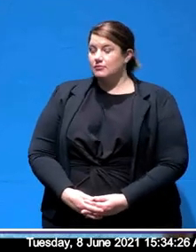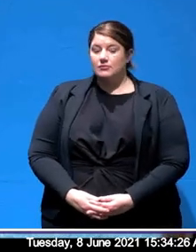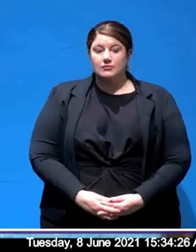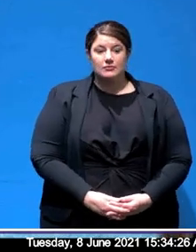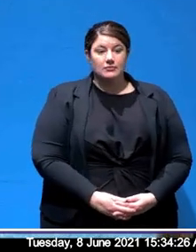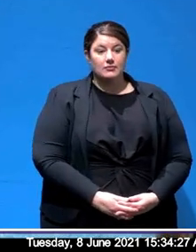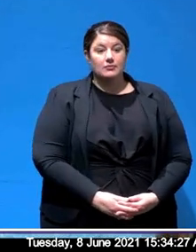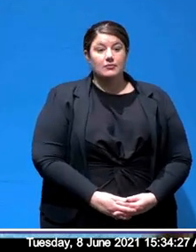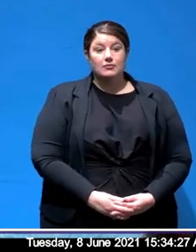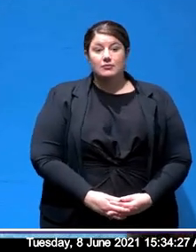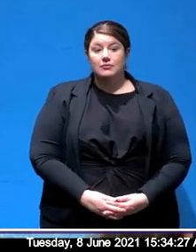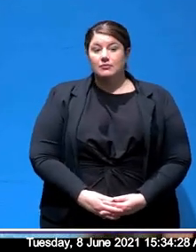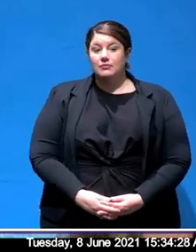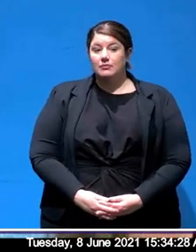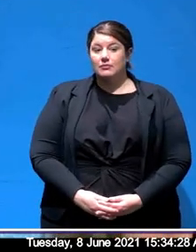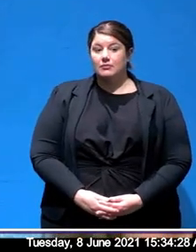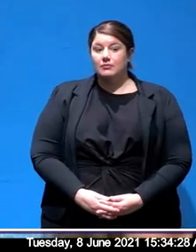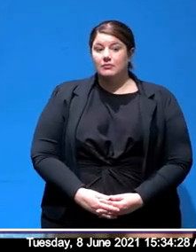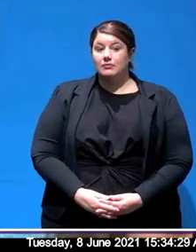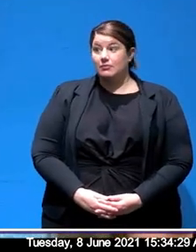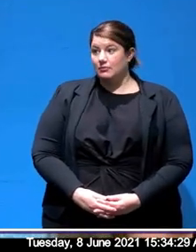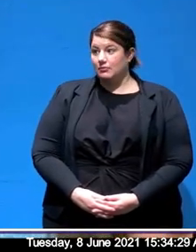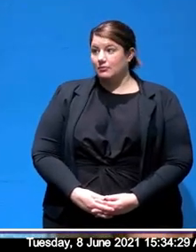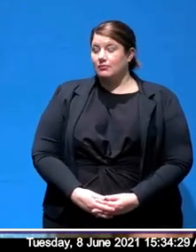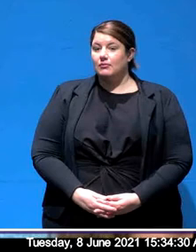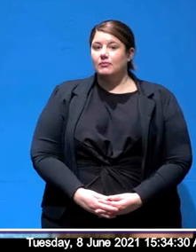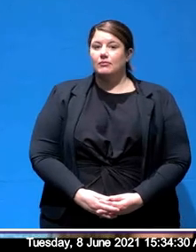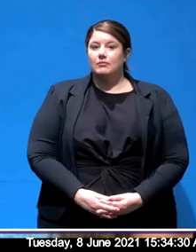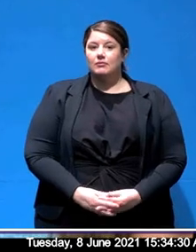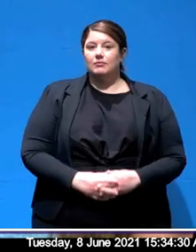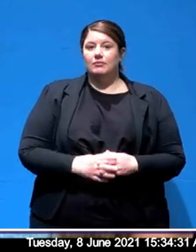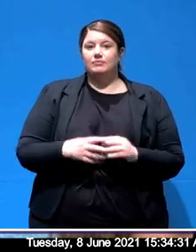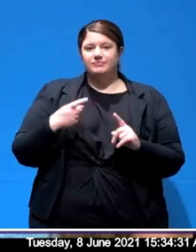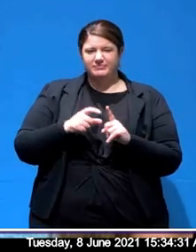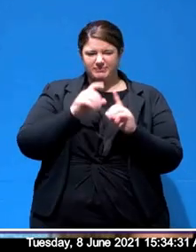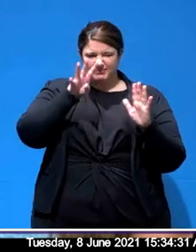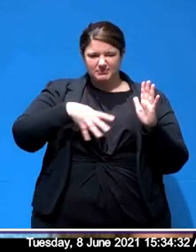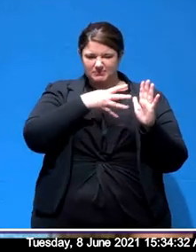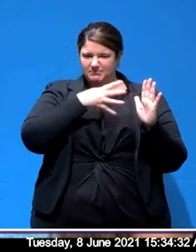It's a bit hard with the table in that form. Can we have it expanded?